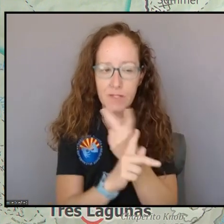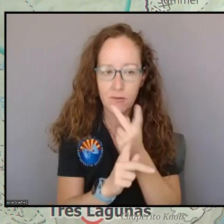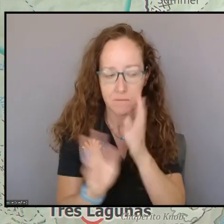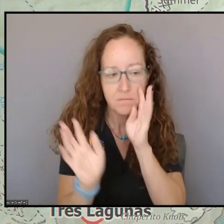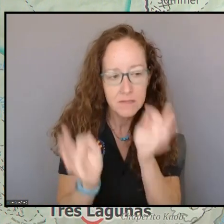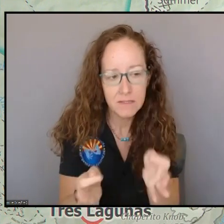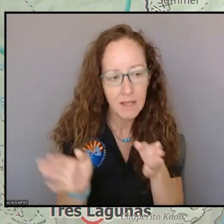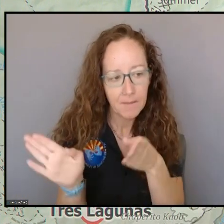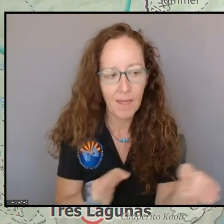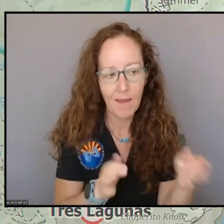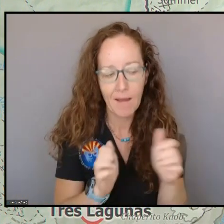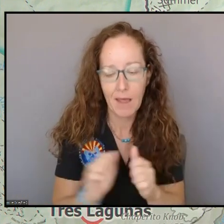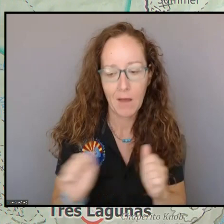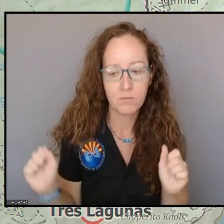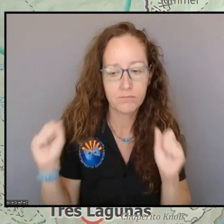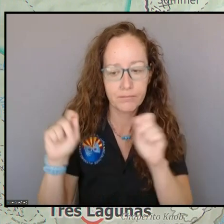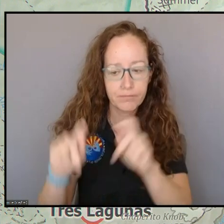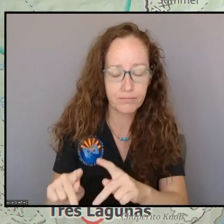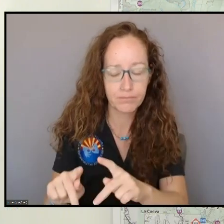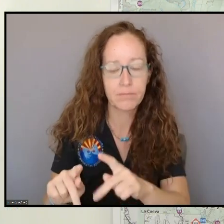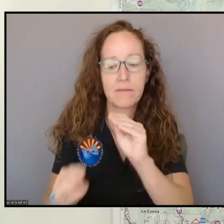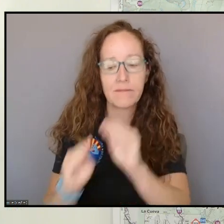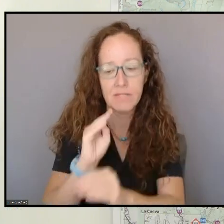has occurred during the suppression actions. Moving